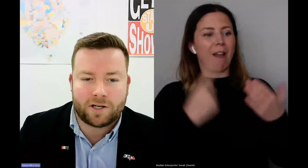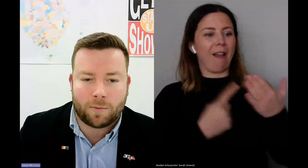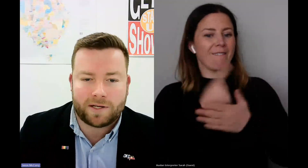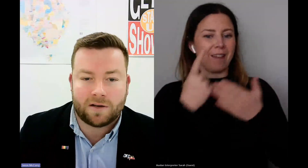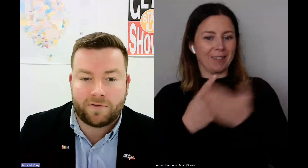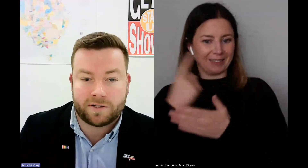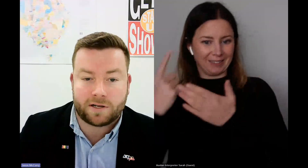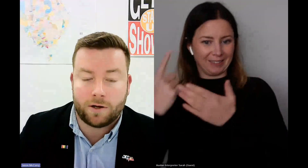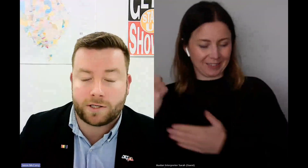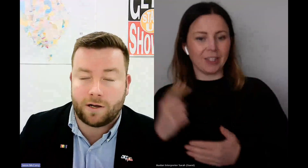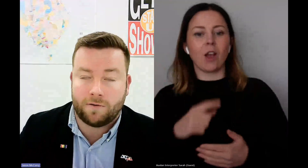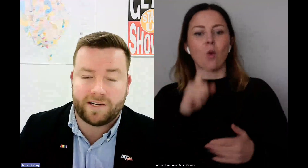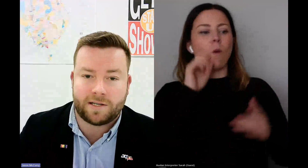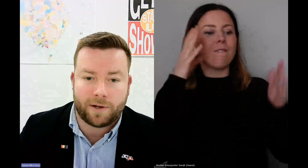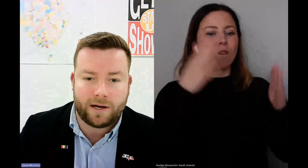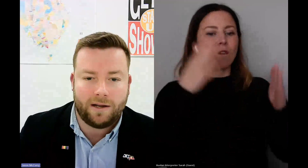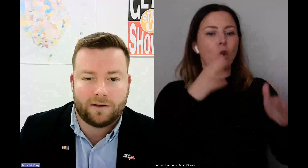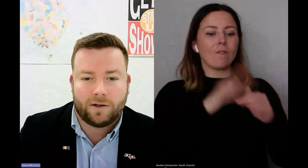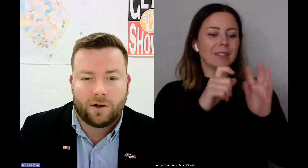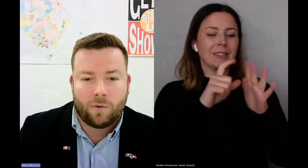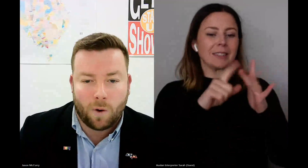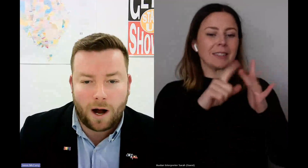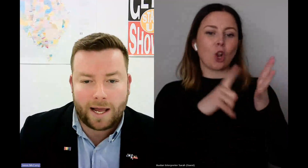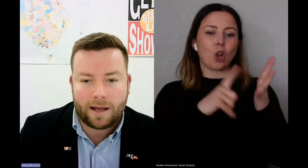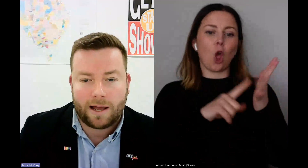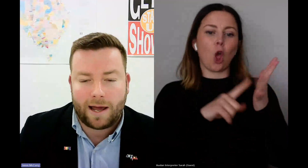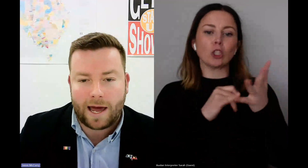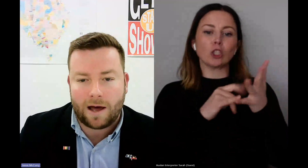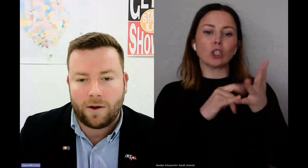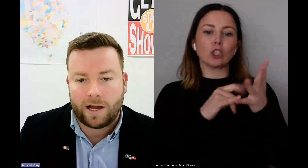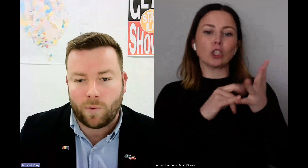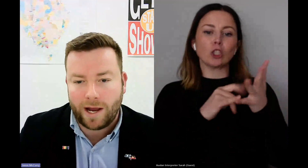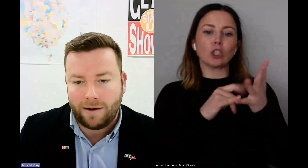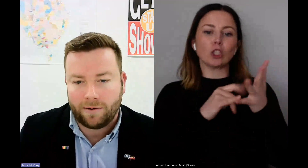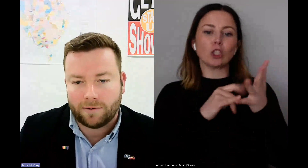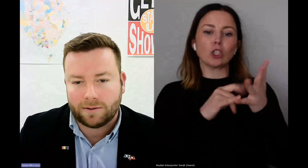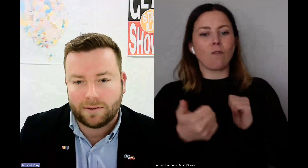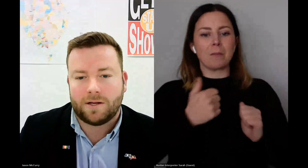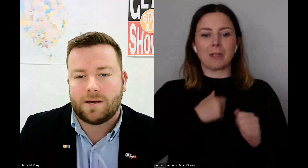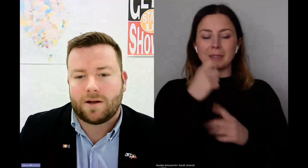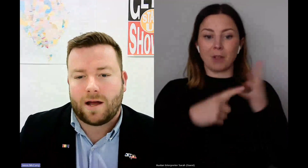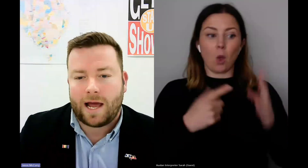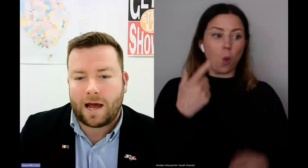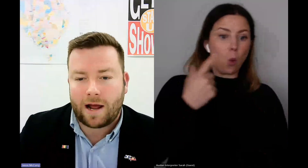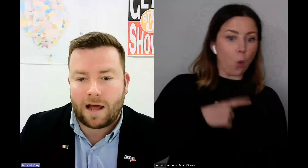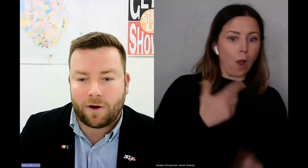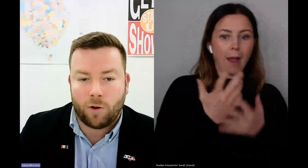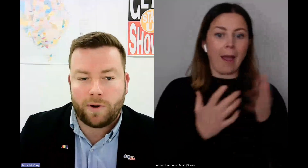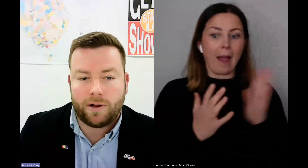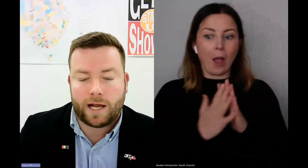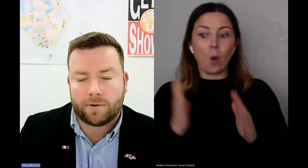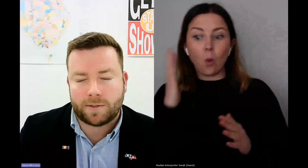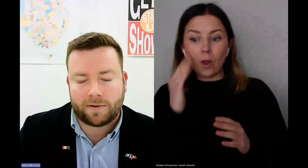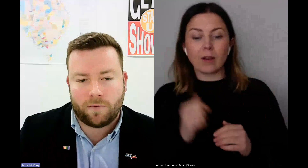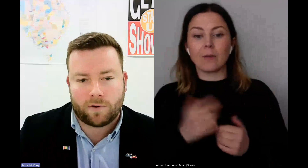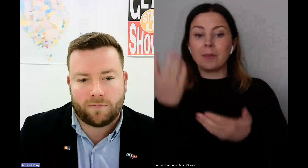on the topics of disclosure of disability, why how and when how to have open and respectful